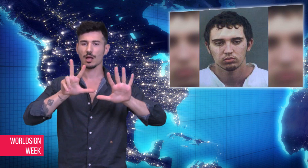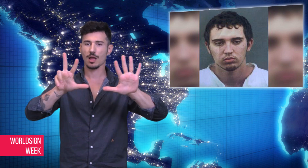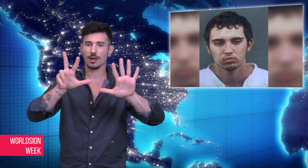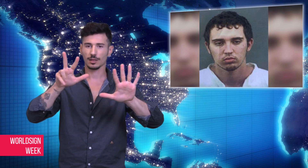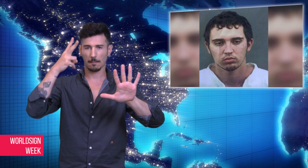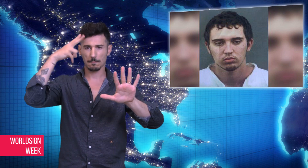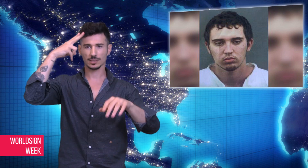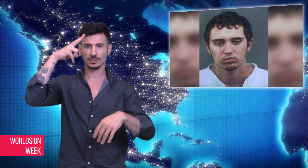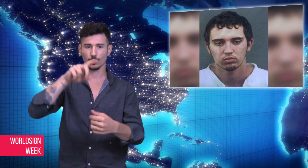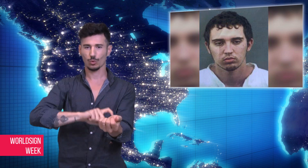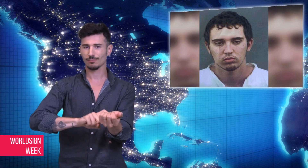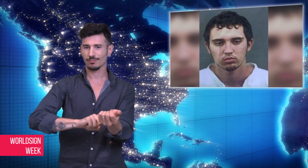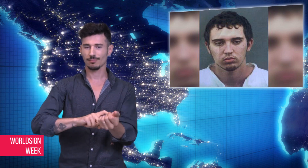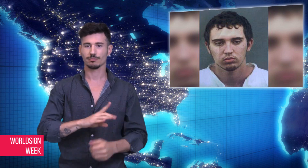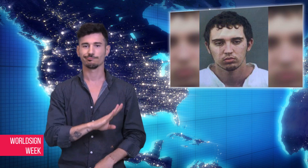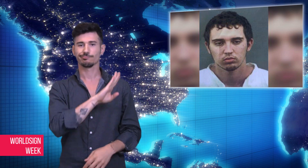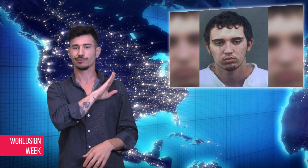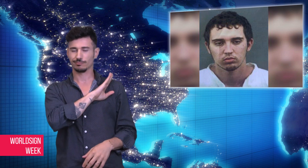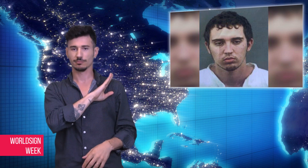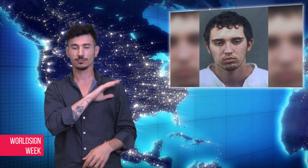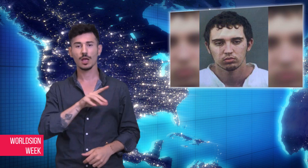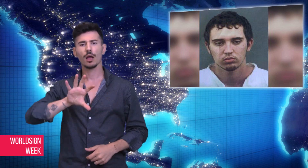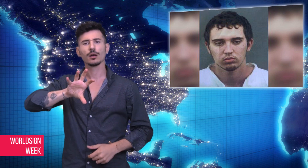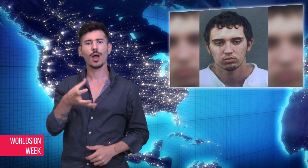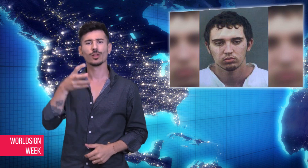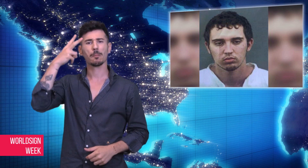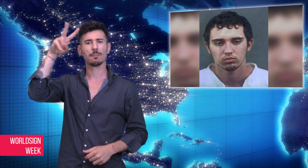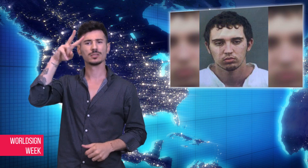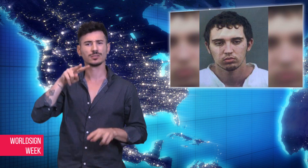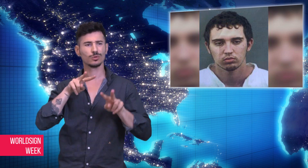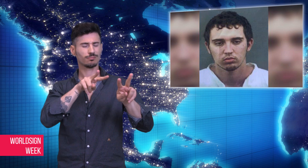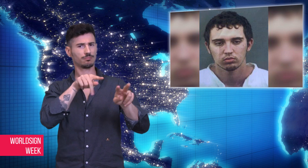El Paso was arrested by the US authorities.